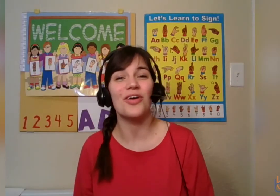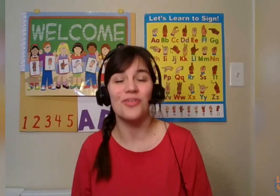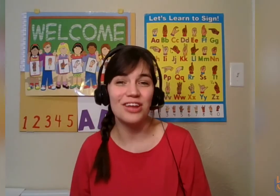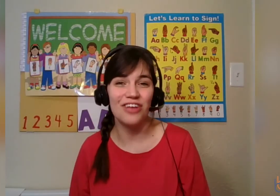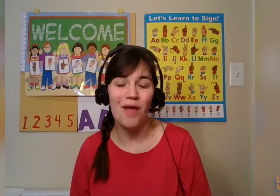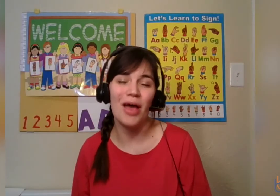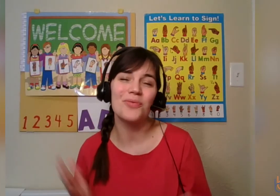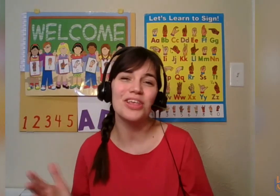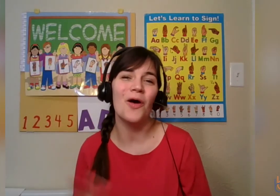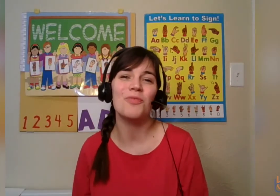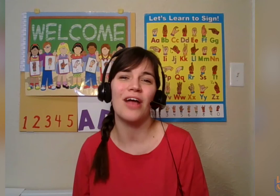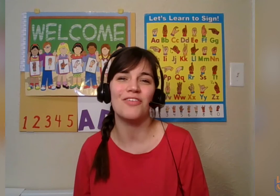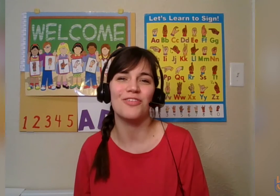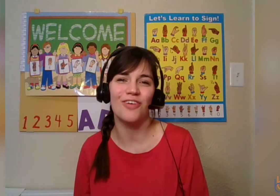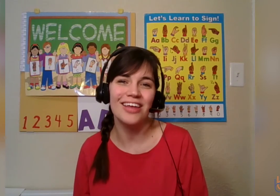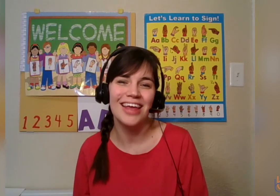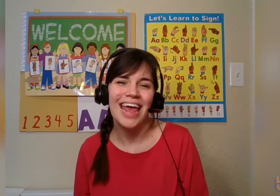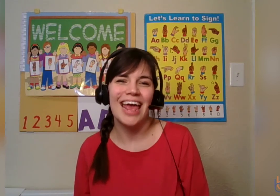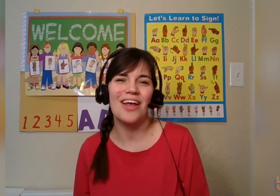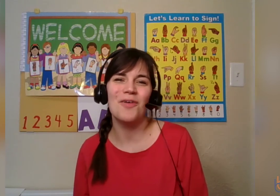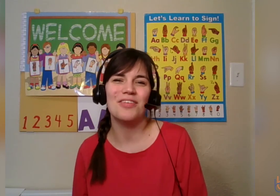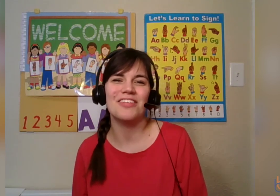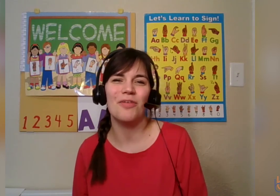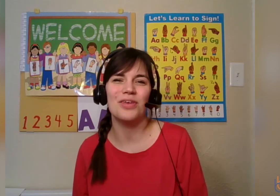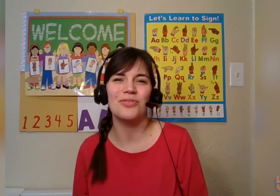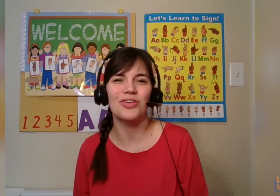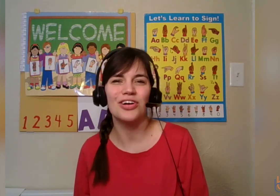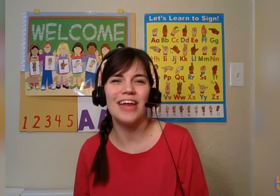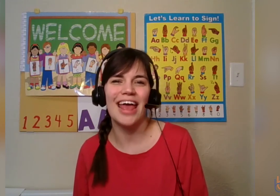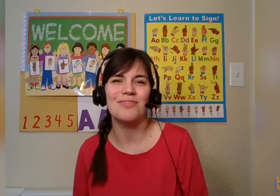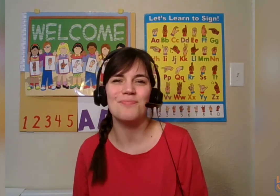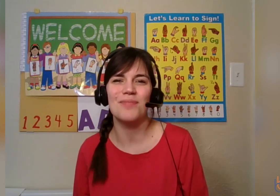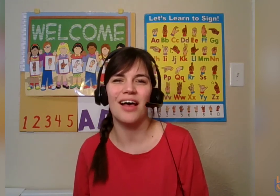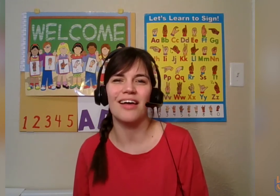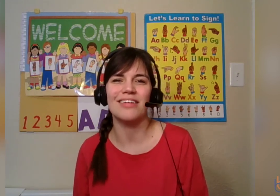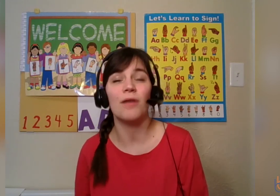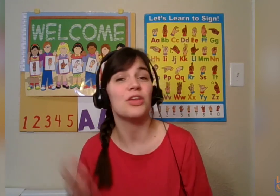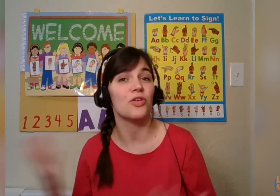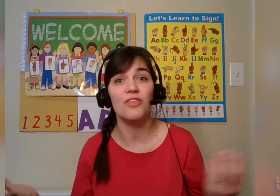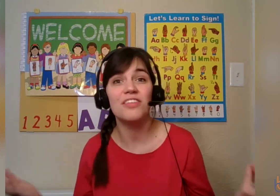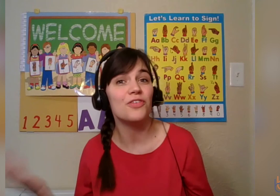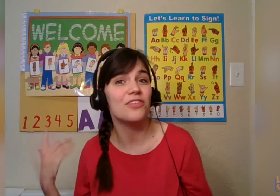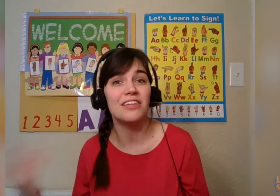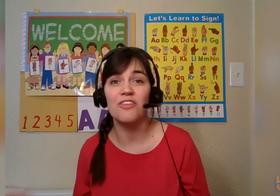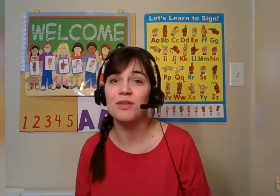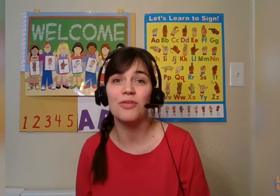great job. I really hope you're having fun and I hope this is helping you learn and not be nervous if you see deaf people around.